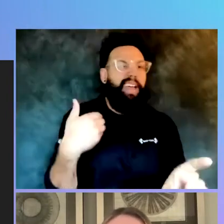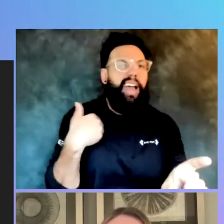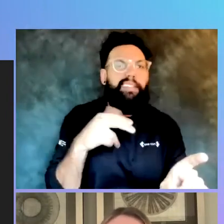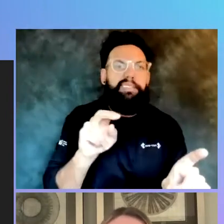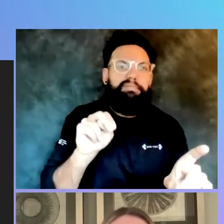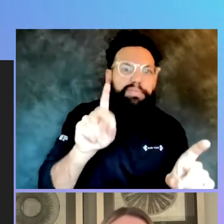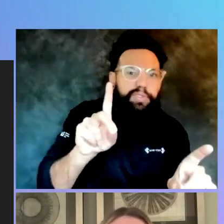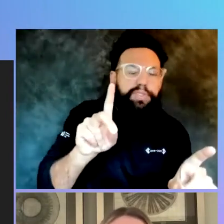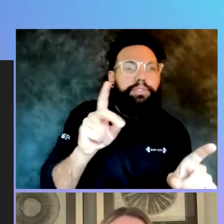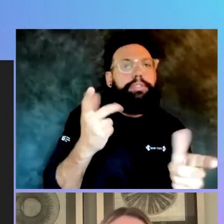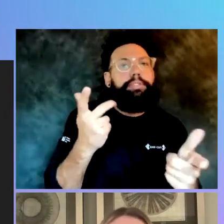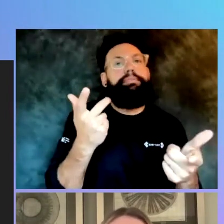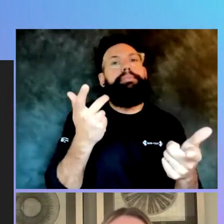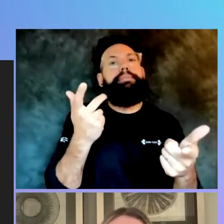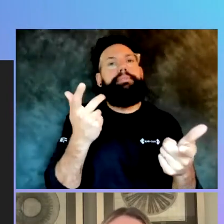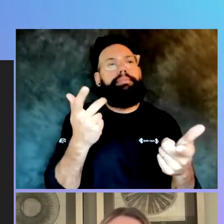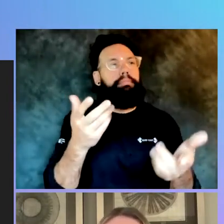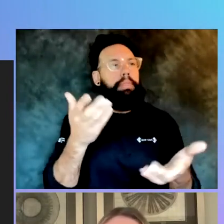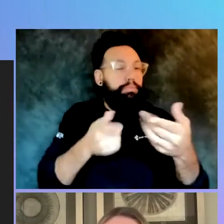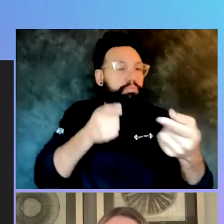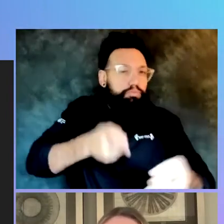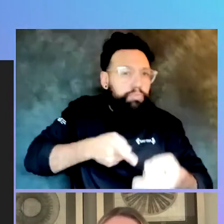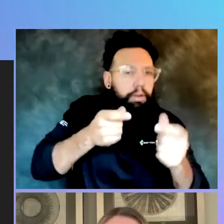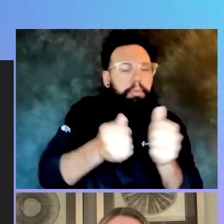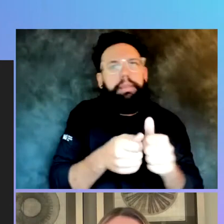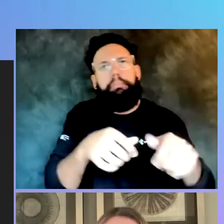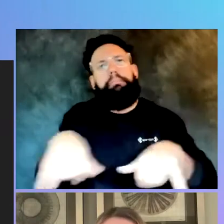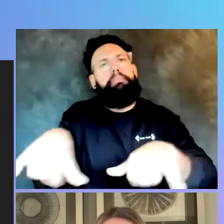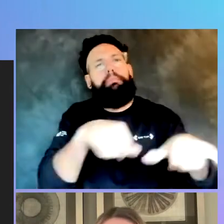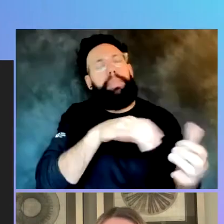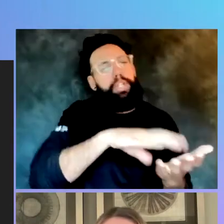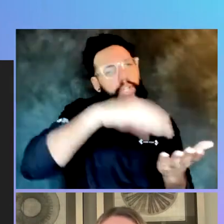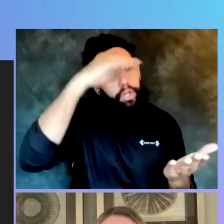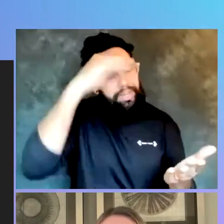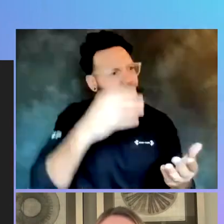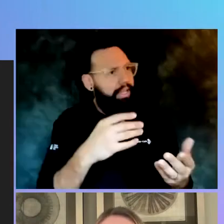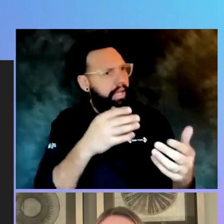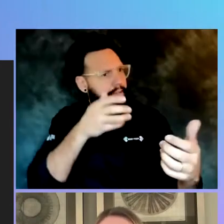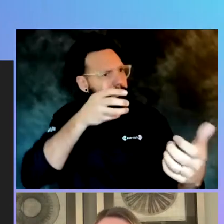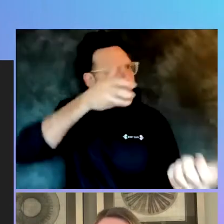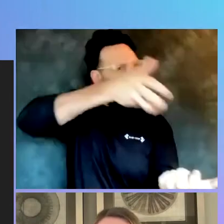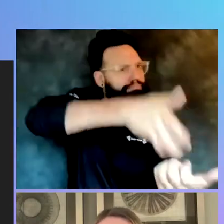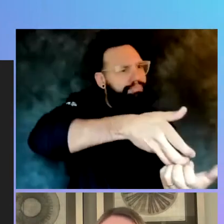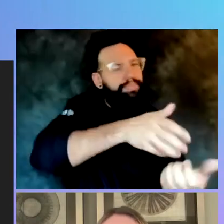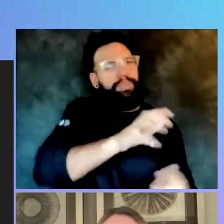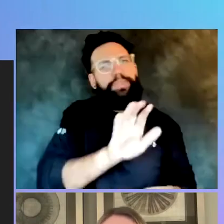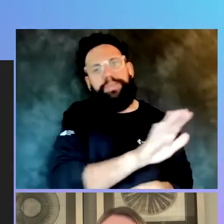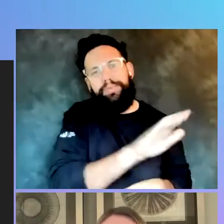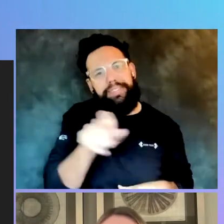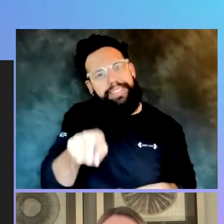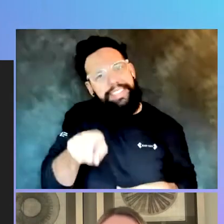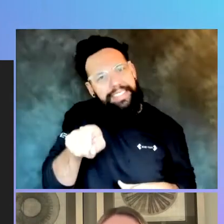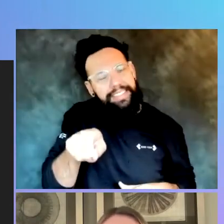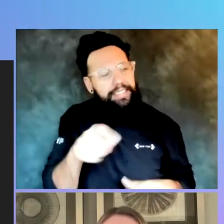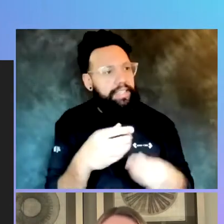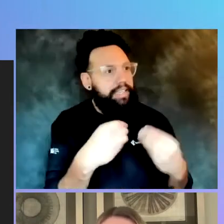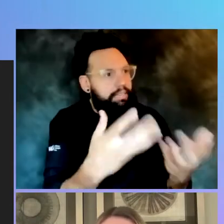Copilot offers that alternative approach, providing that real time chat support and that